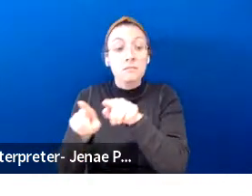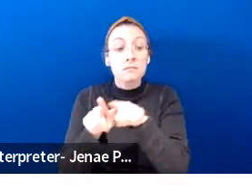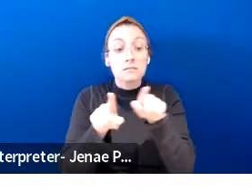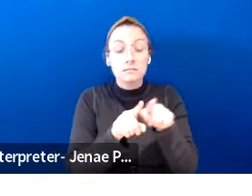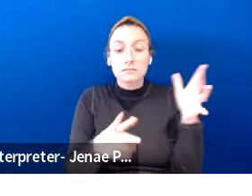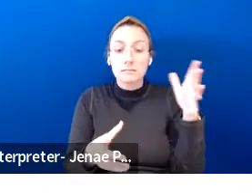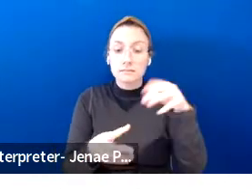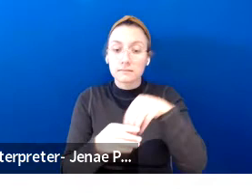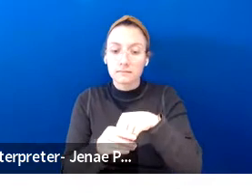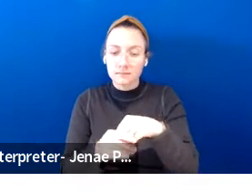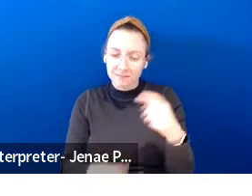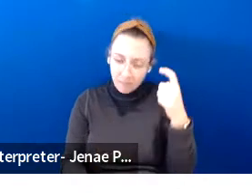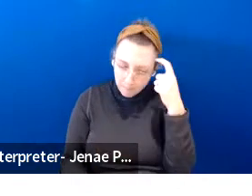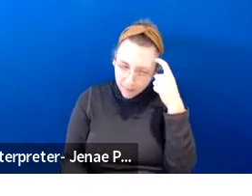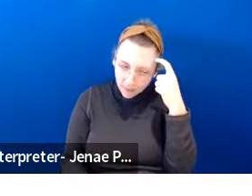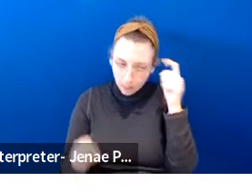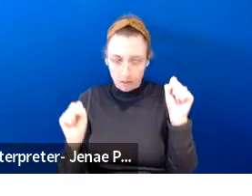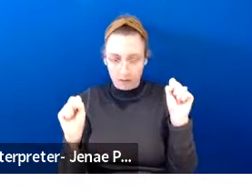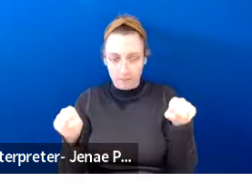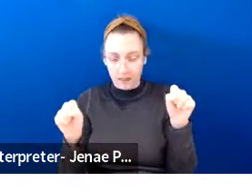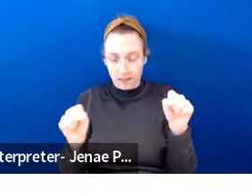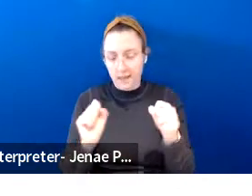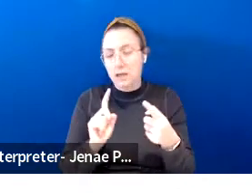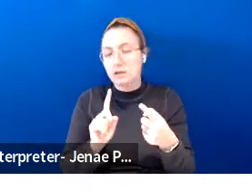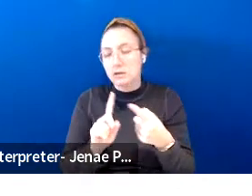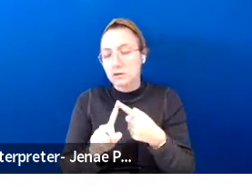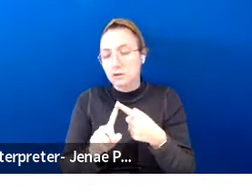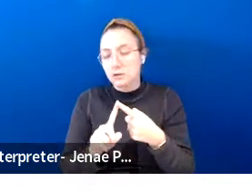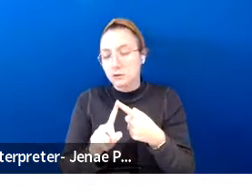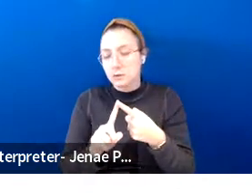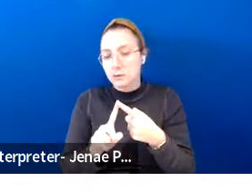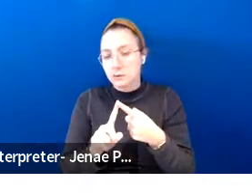mental capacity to be able to take barriers that might come up.